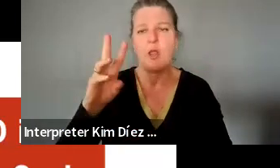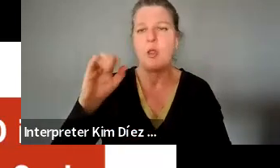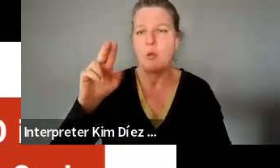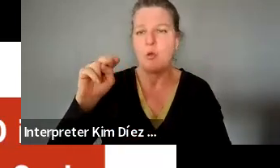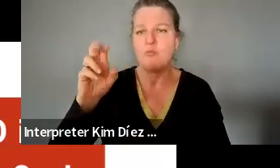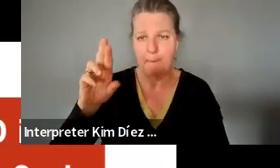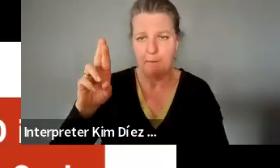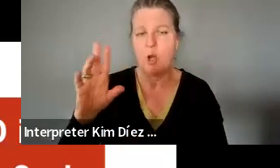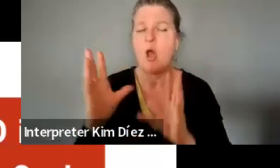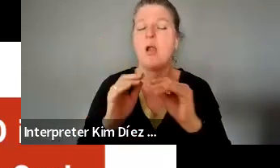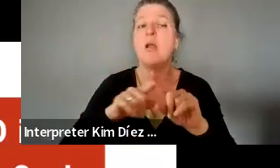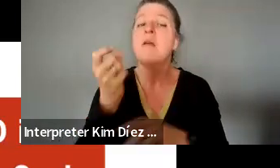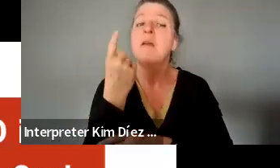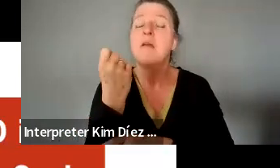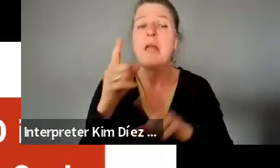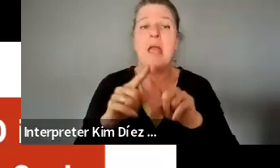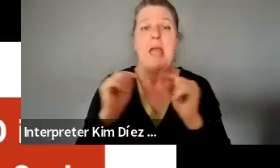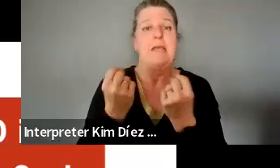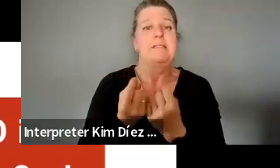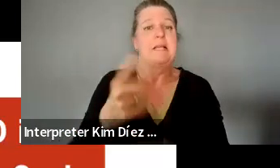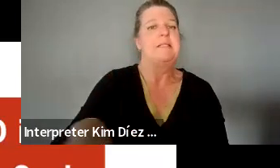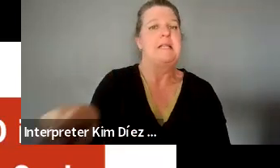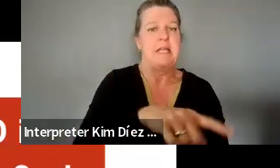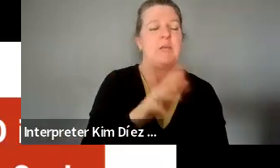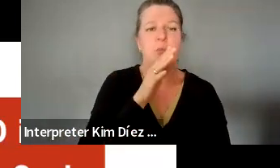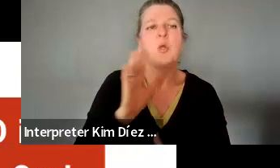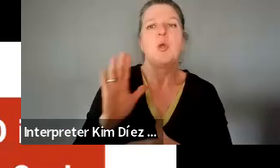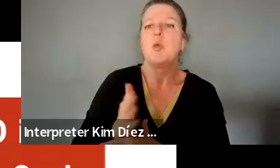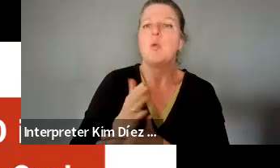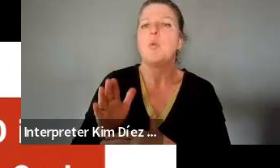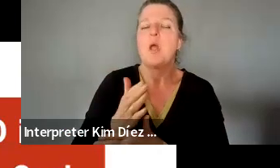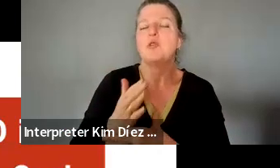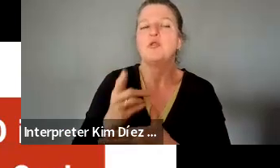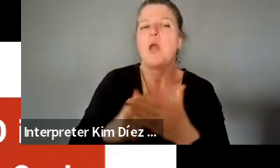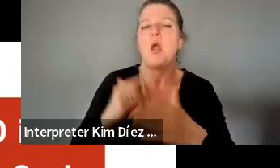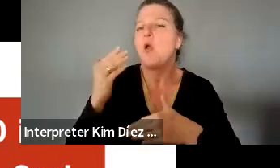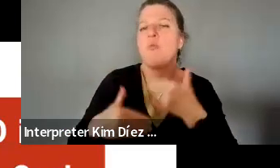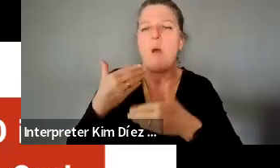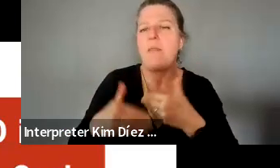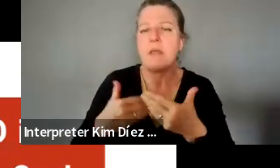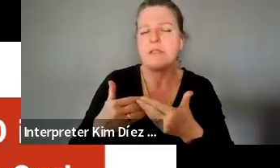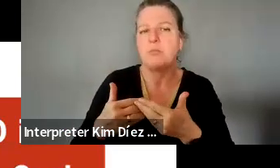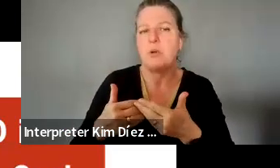but as a team, you all get to share with us what this process has been like for you as a team